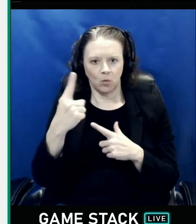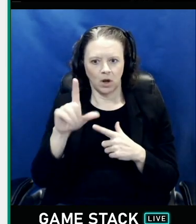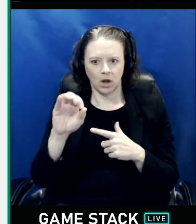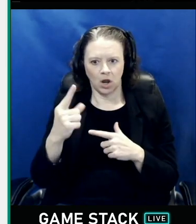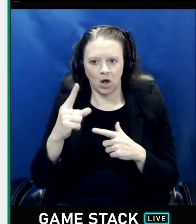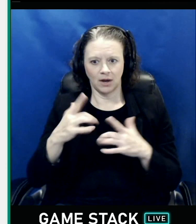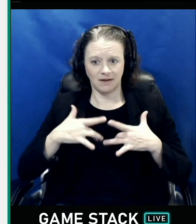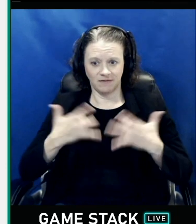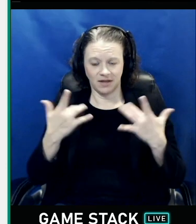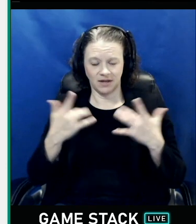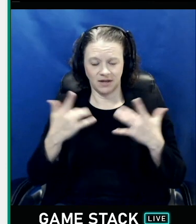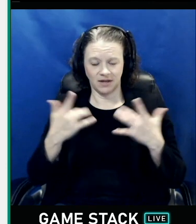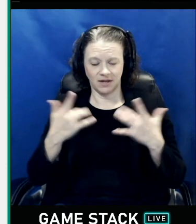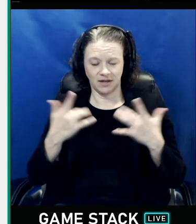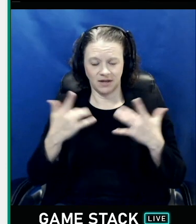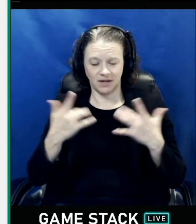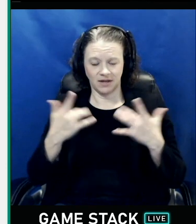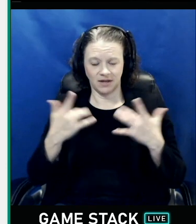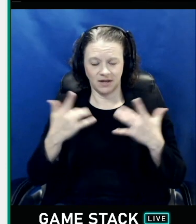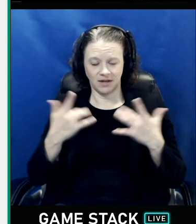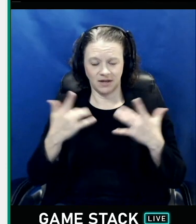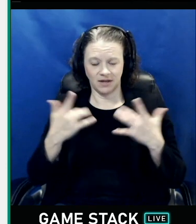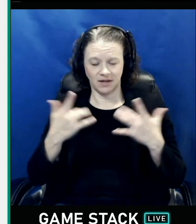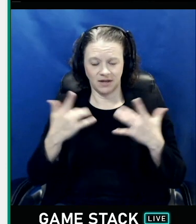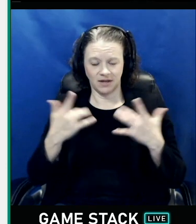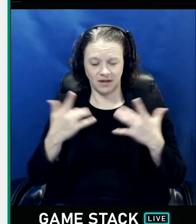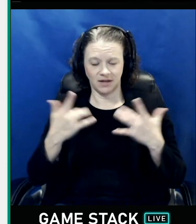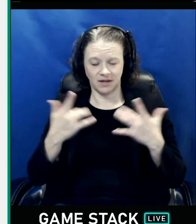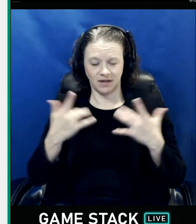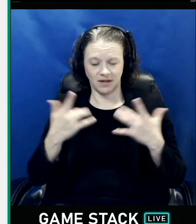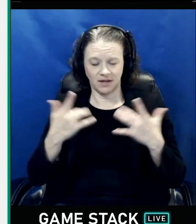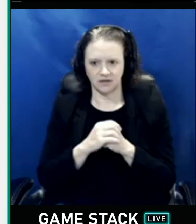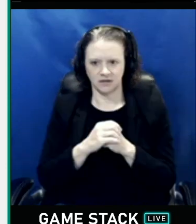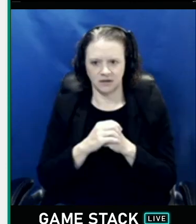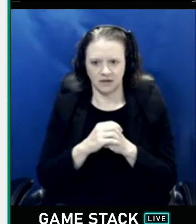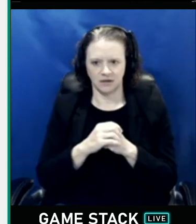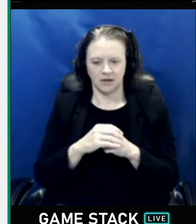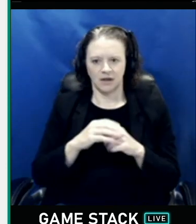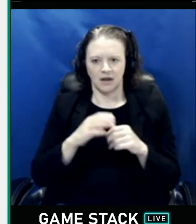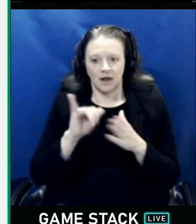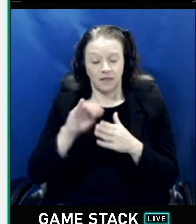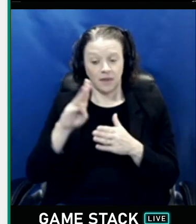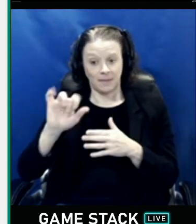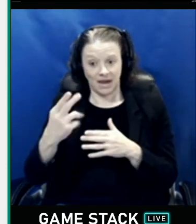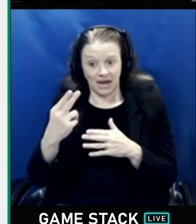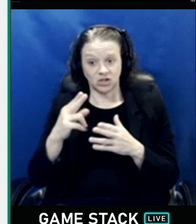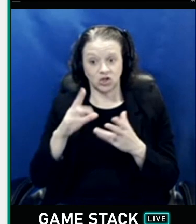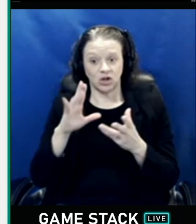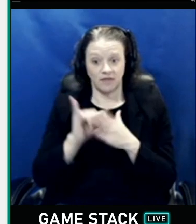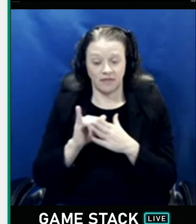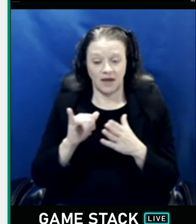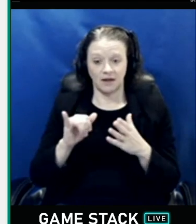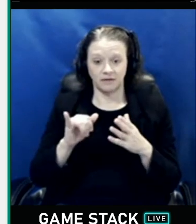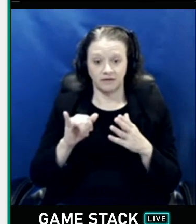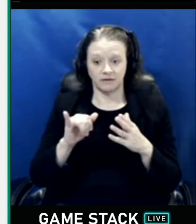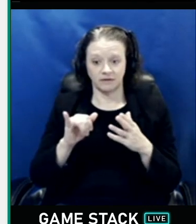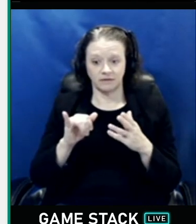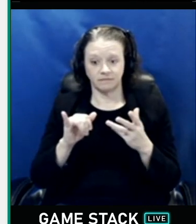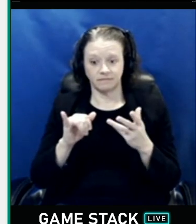Consider disabling logging by default. Tune the minimum batch size. The "batch" is the partition of parallel work executed by a